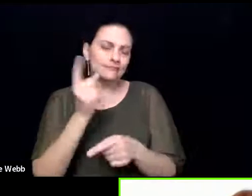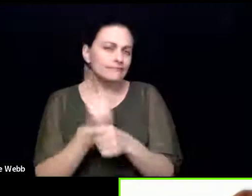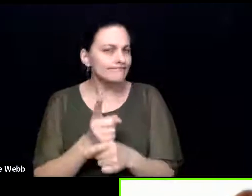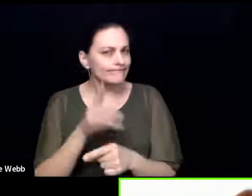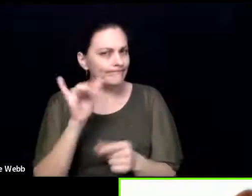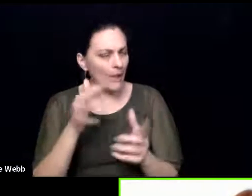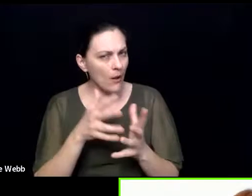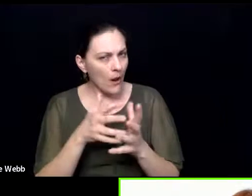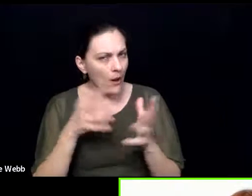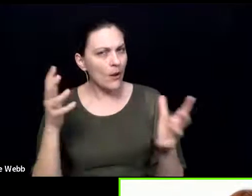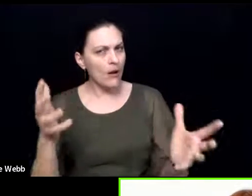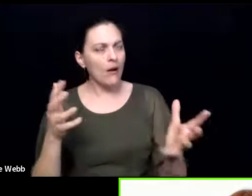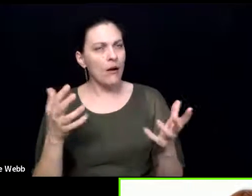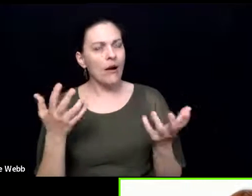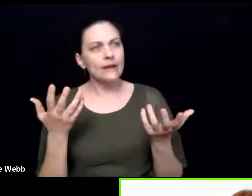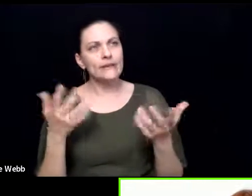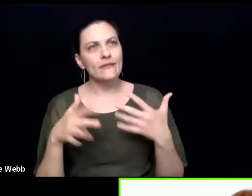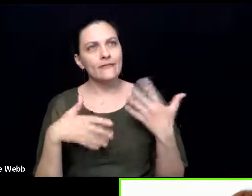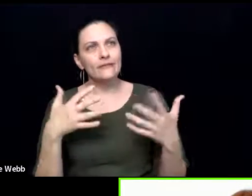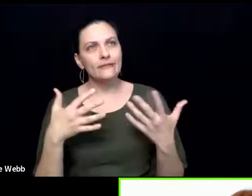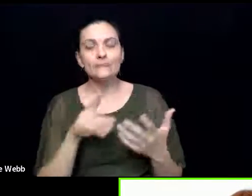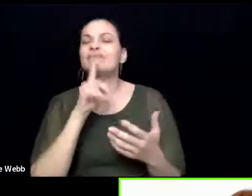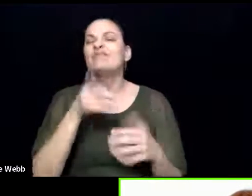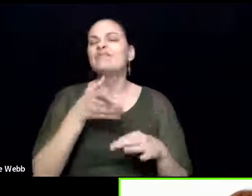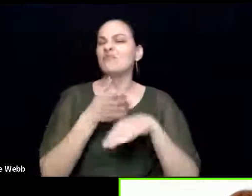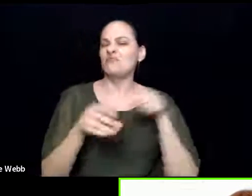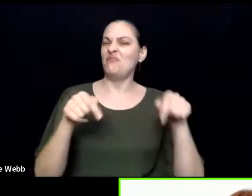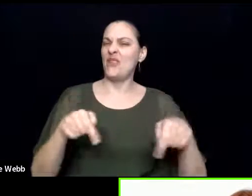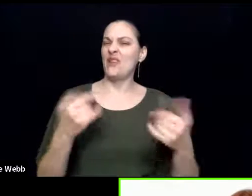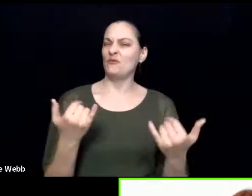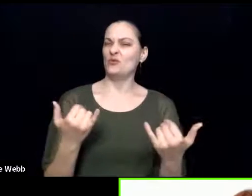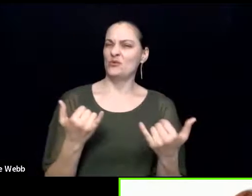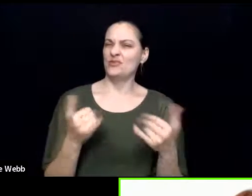some studies on that following this show too. There is a lot of research out there showing